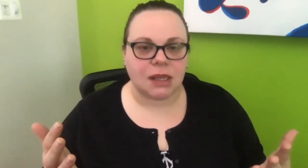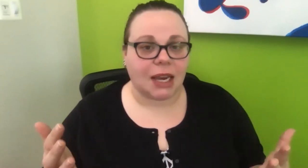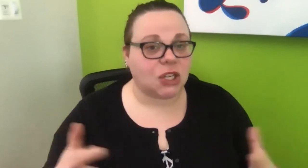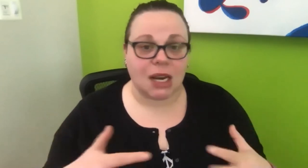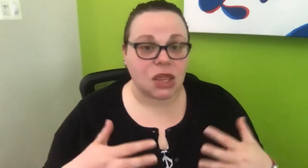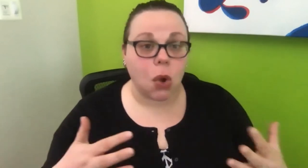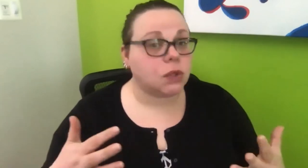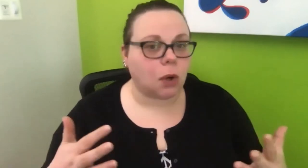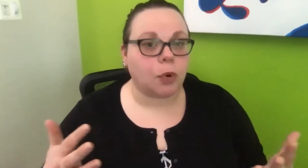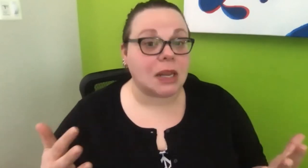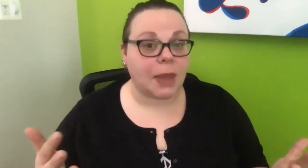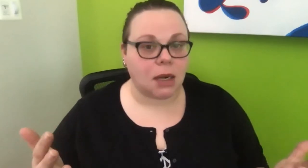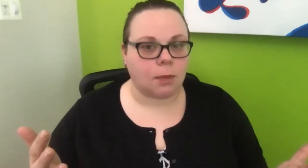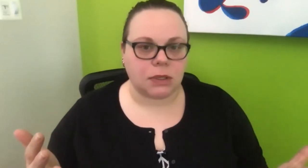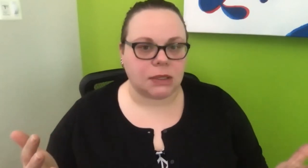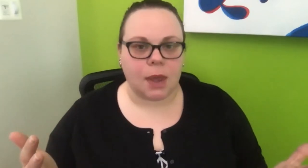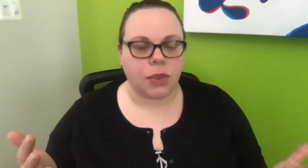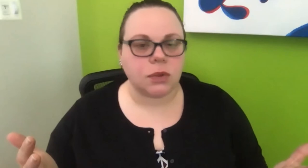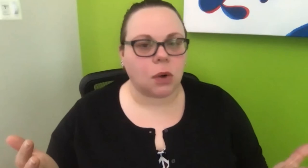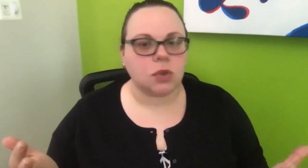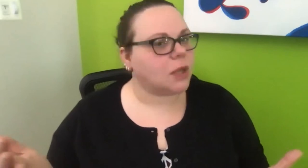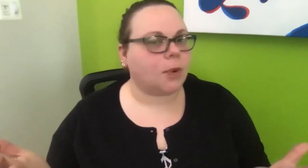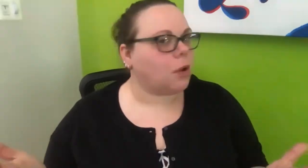Those are pretty big numbers, as well. Those aren’t typical numbers.